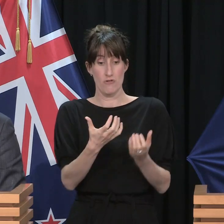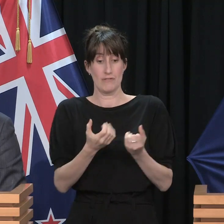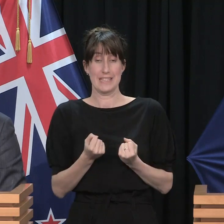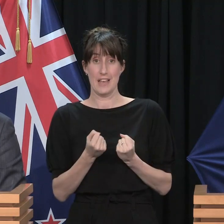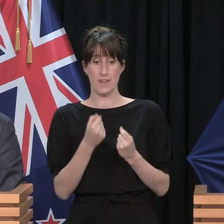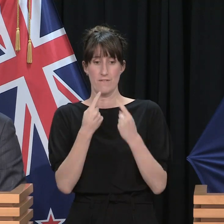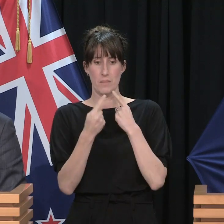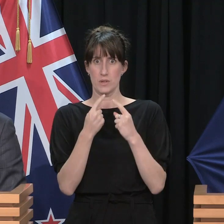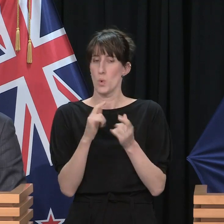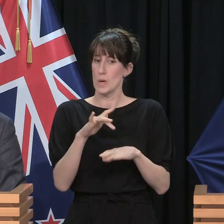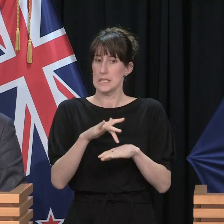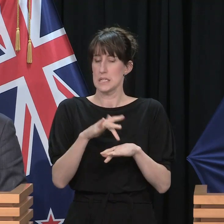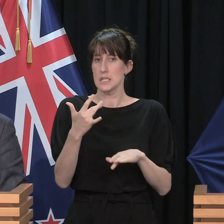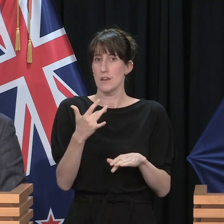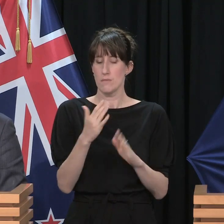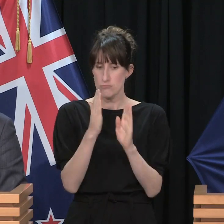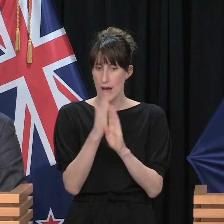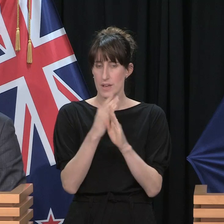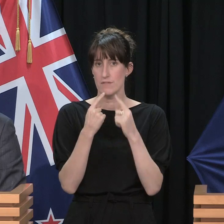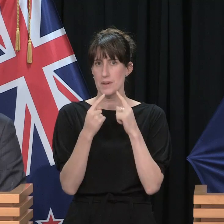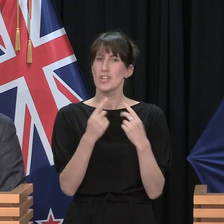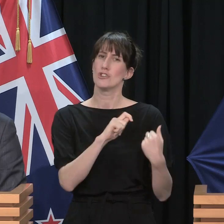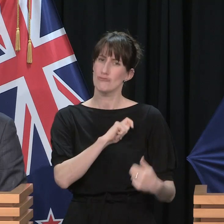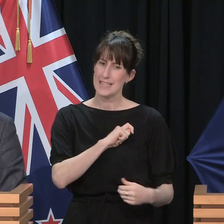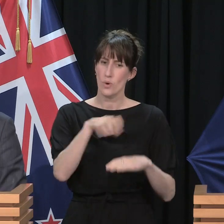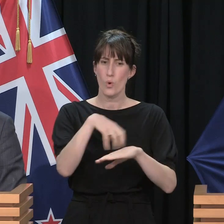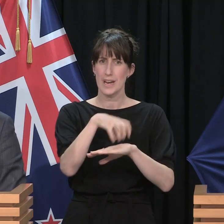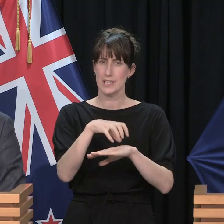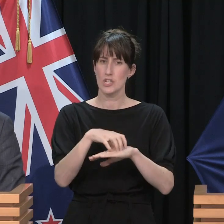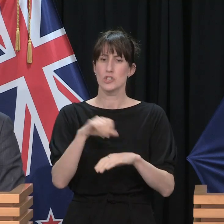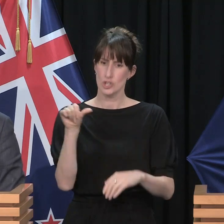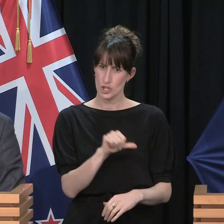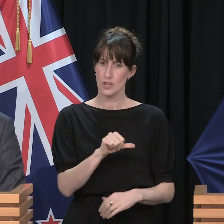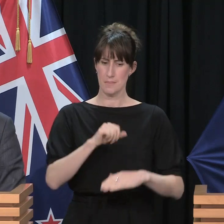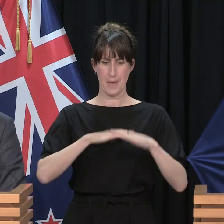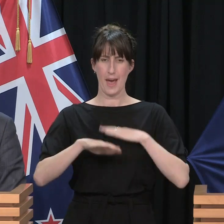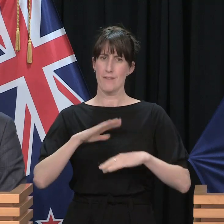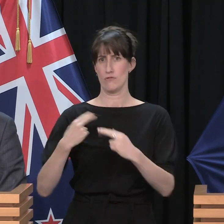integrity of all of the organisations who receive that